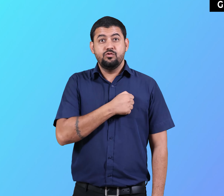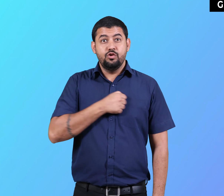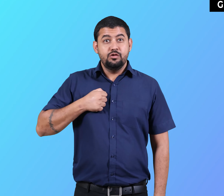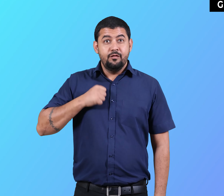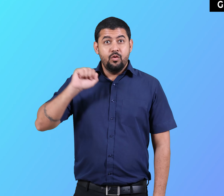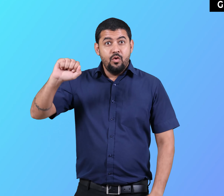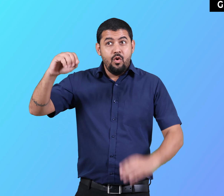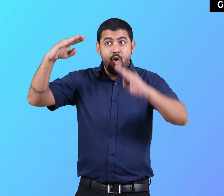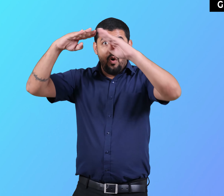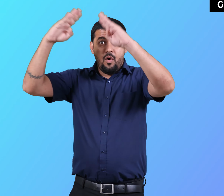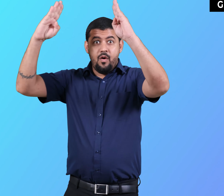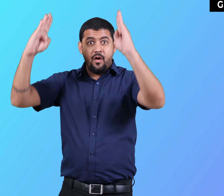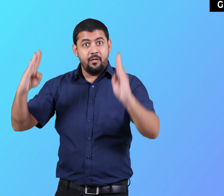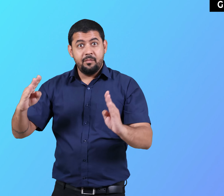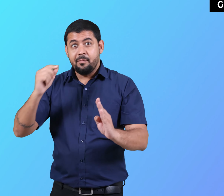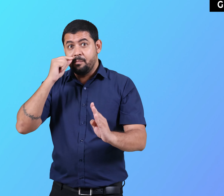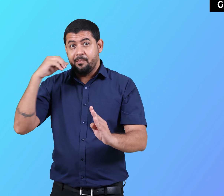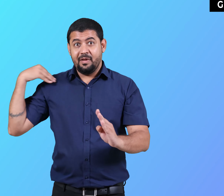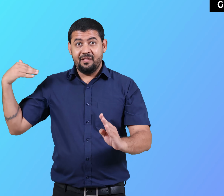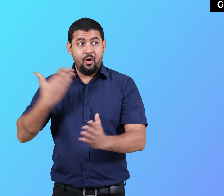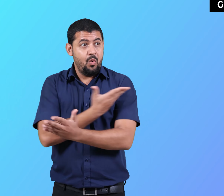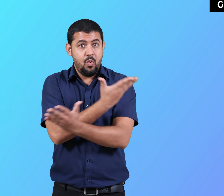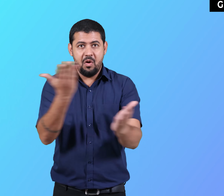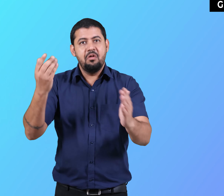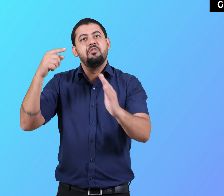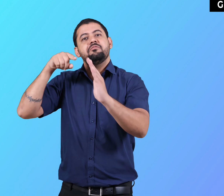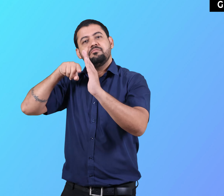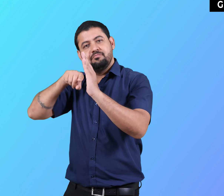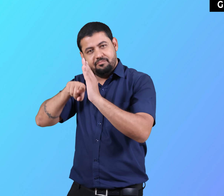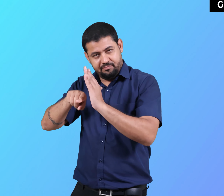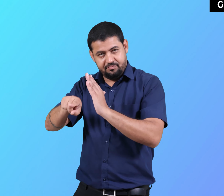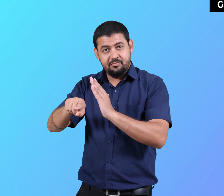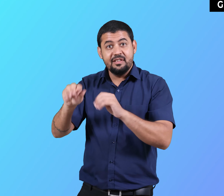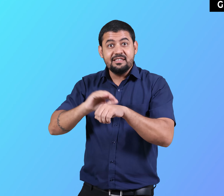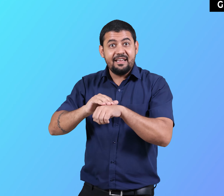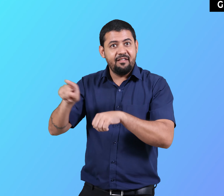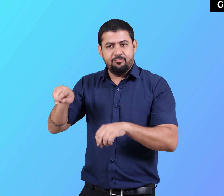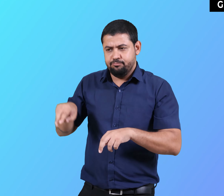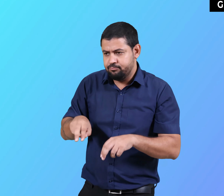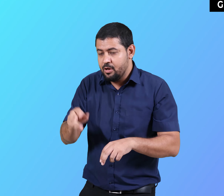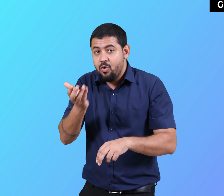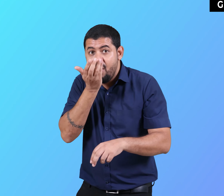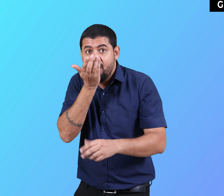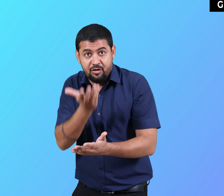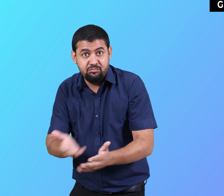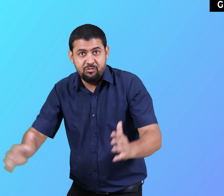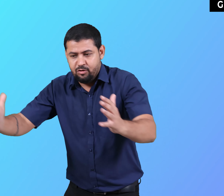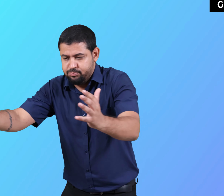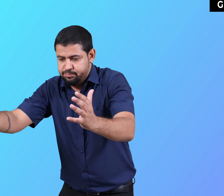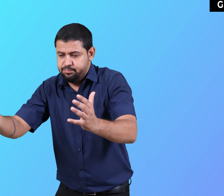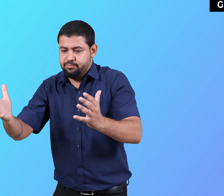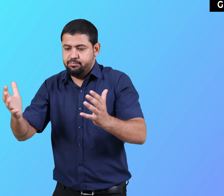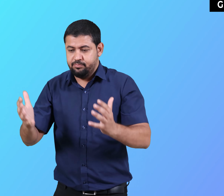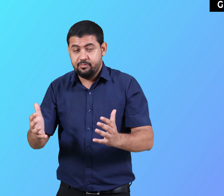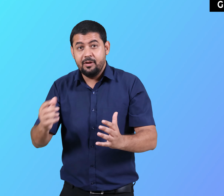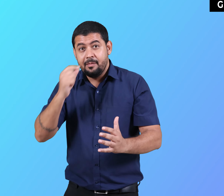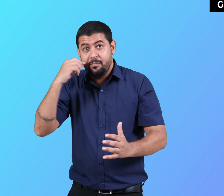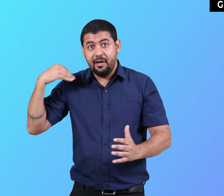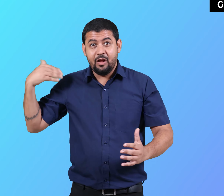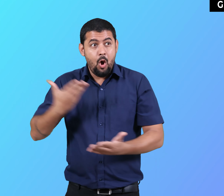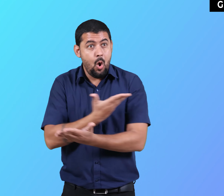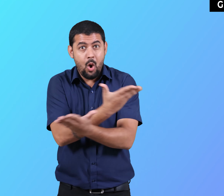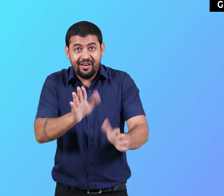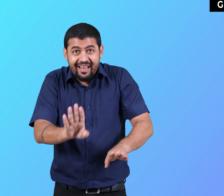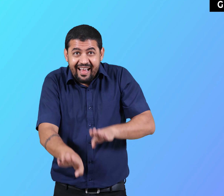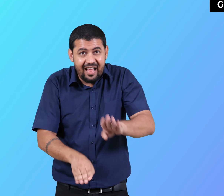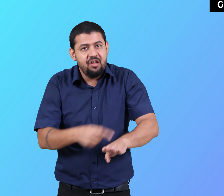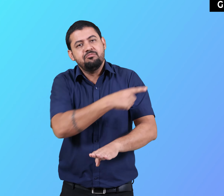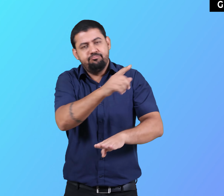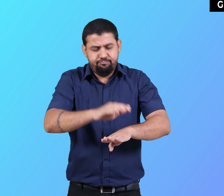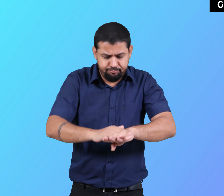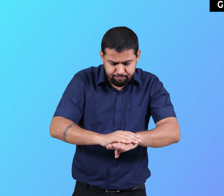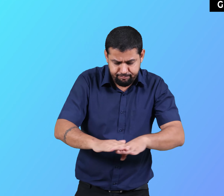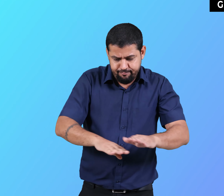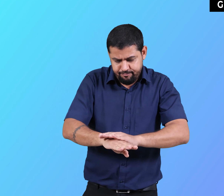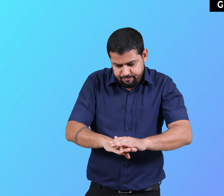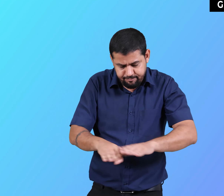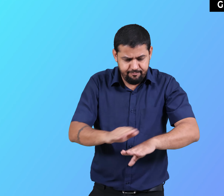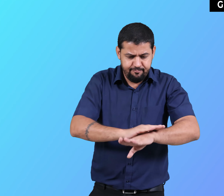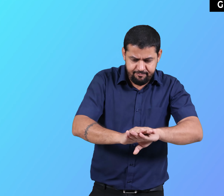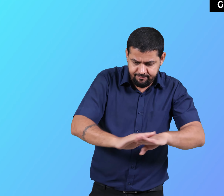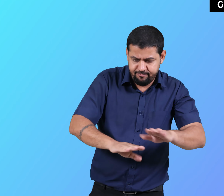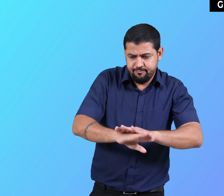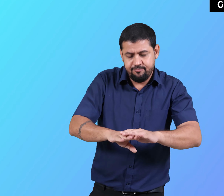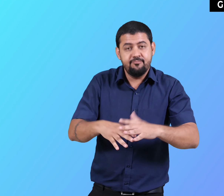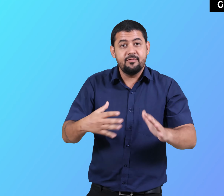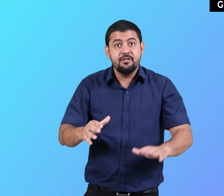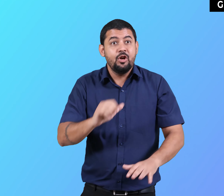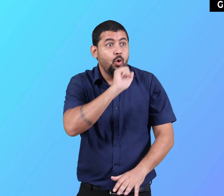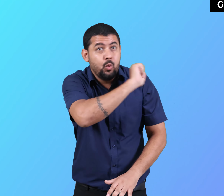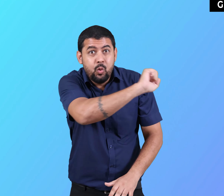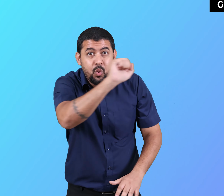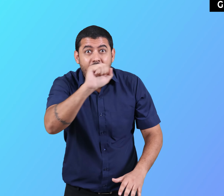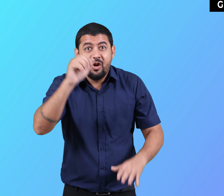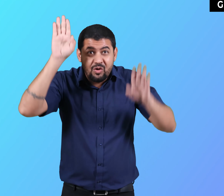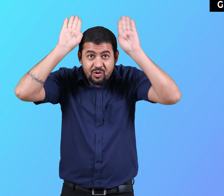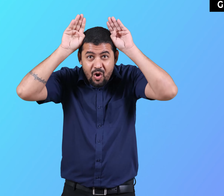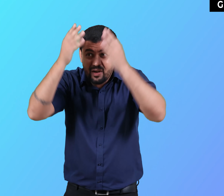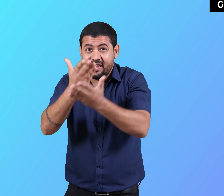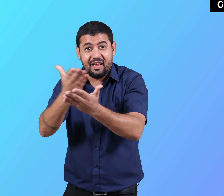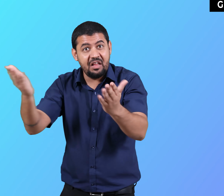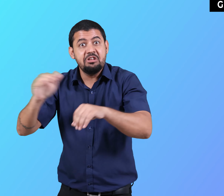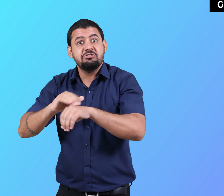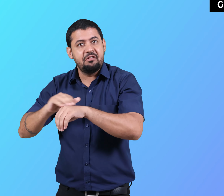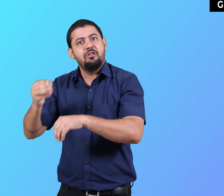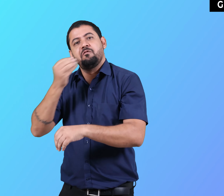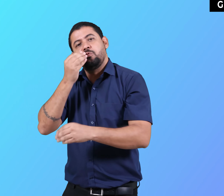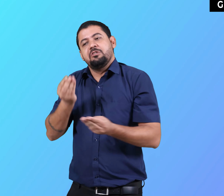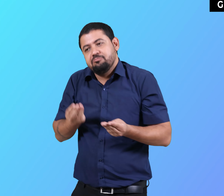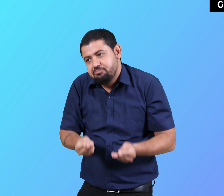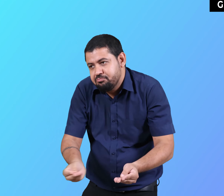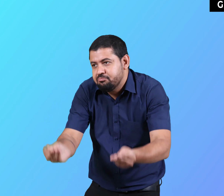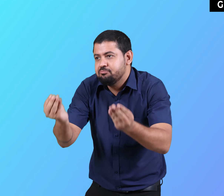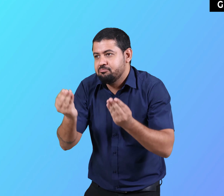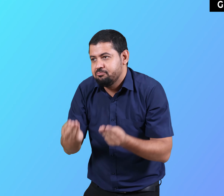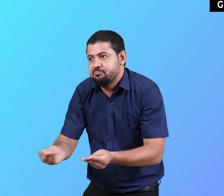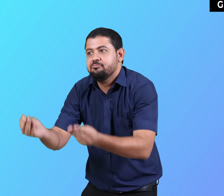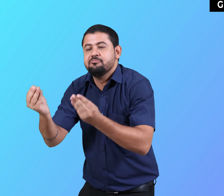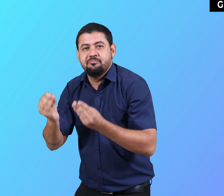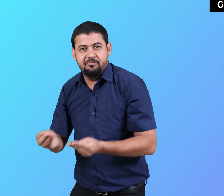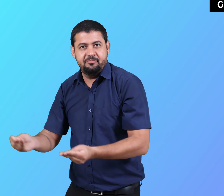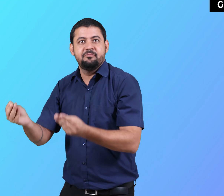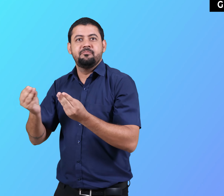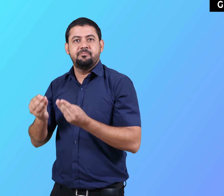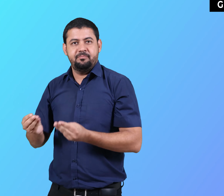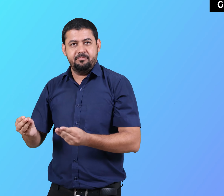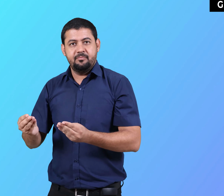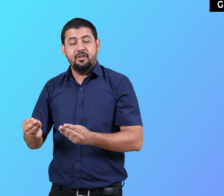The servant took the men into Joseph’s house. He gave them water, and they washed their feet. Then he fed their donkeys.